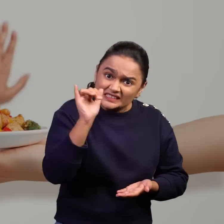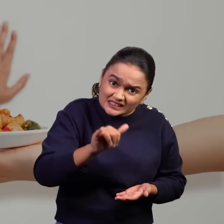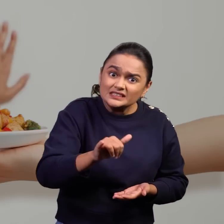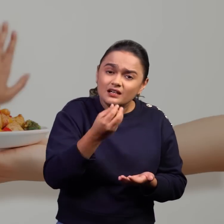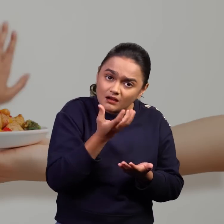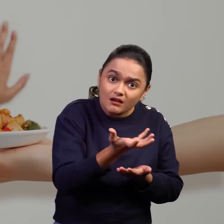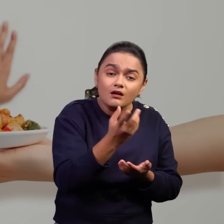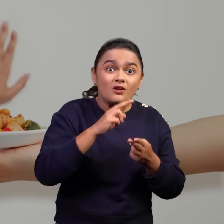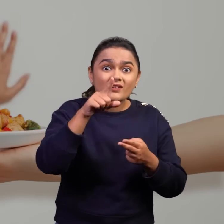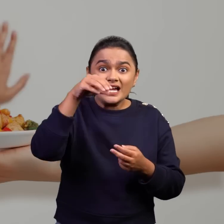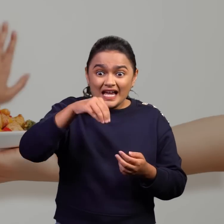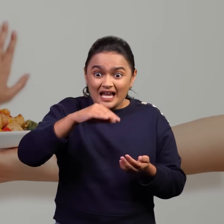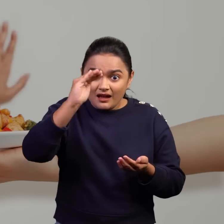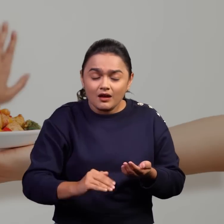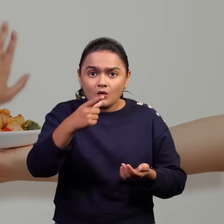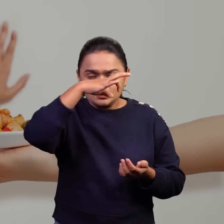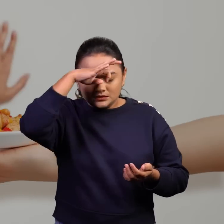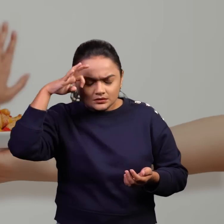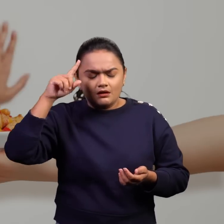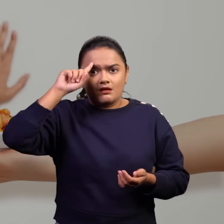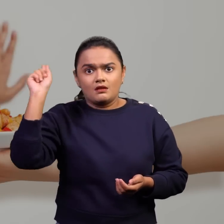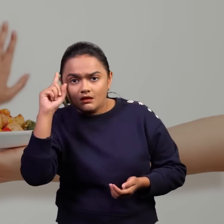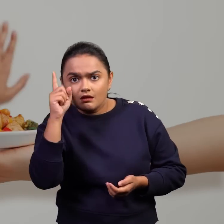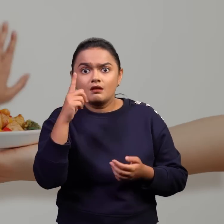On the contrary, if your blood sugar drops, you may start sweating and feeling dizzy.